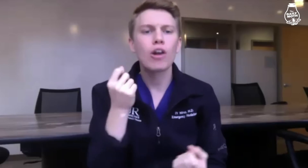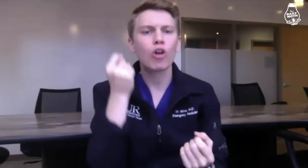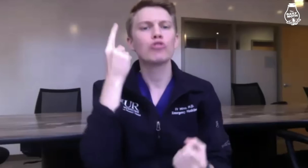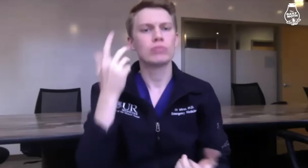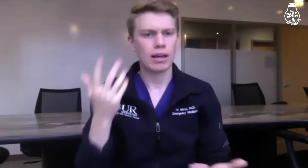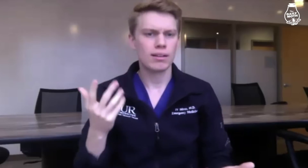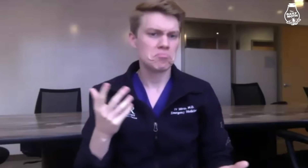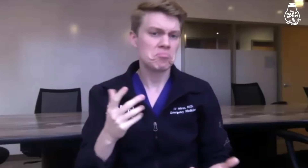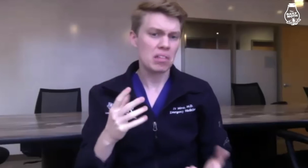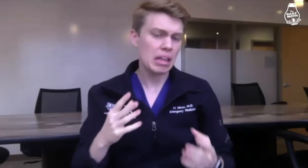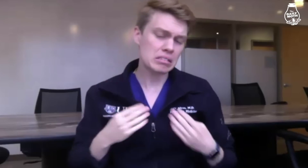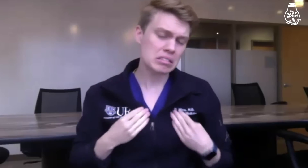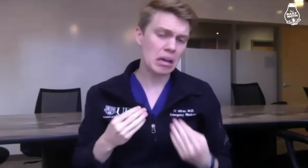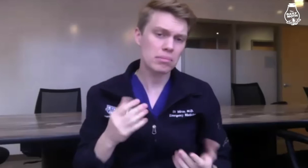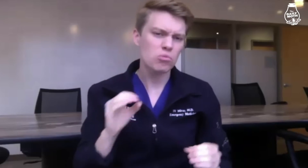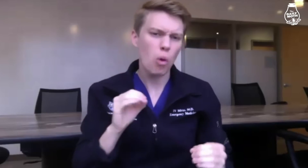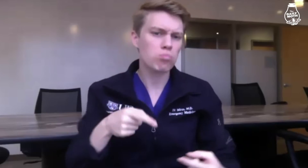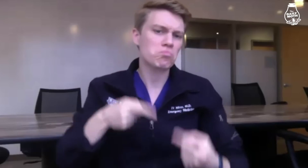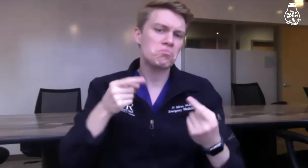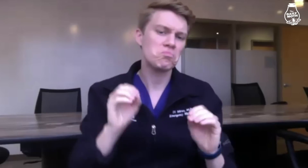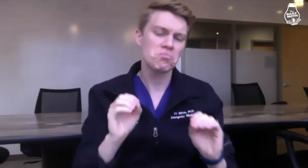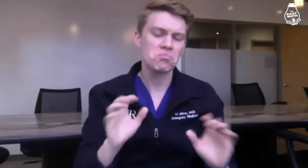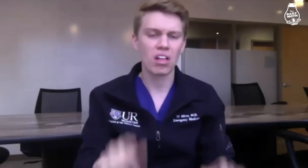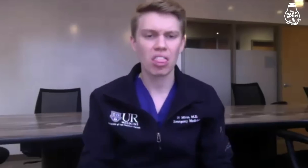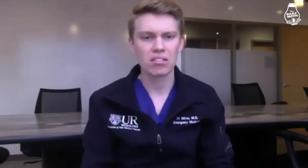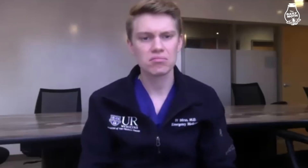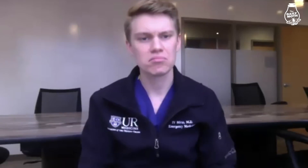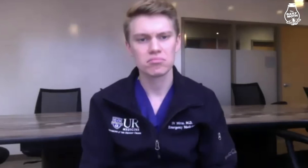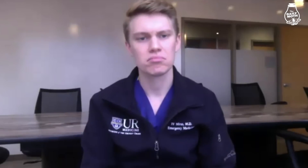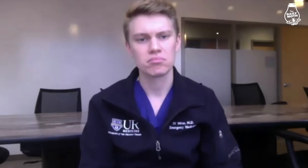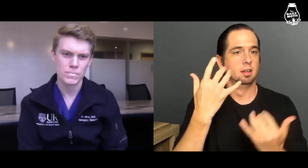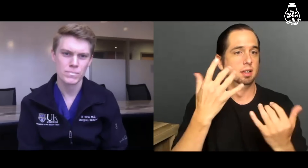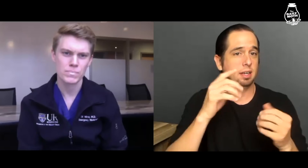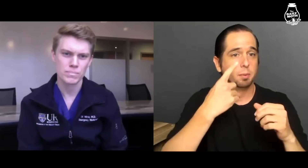they appreciate a better understanding. They accept it and we don't have arguments.